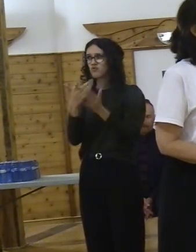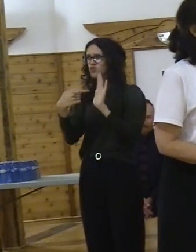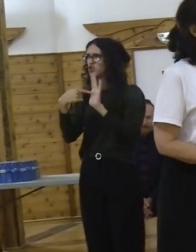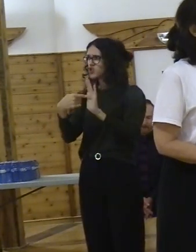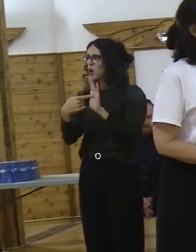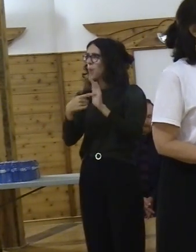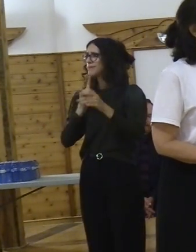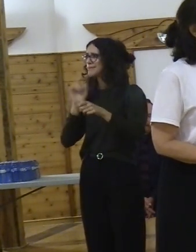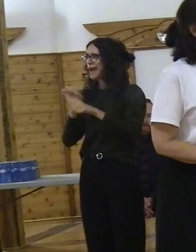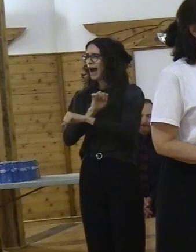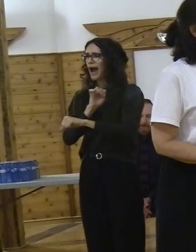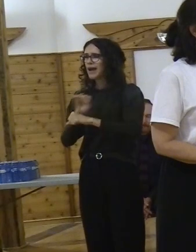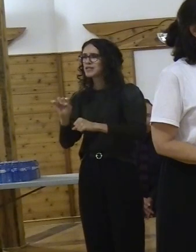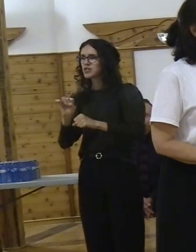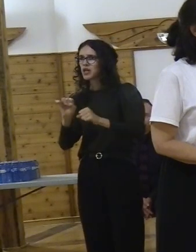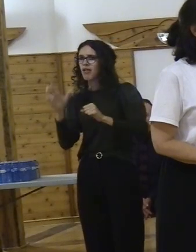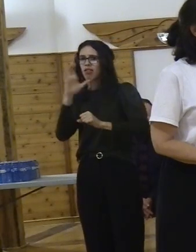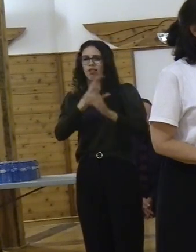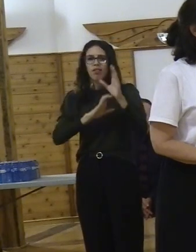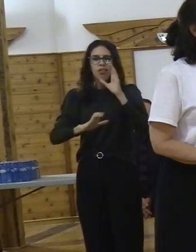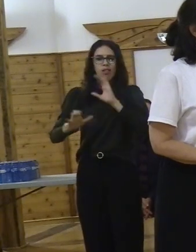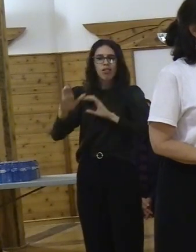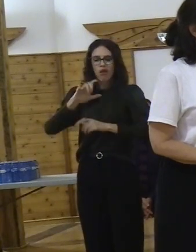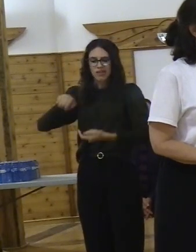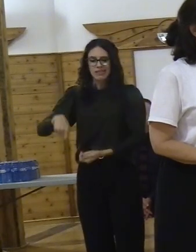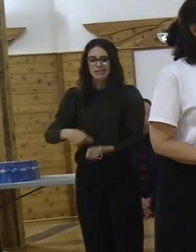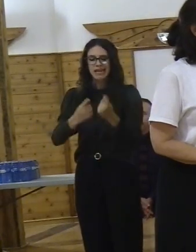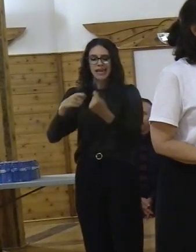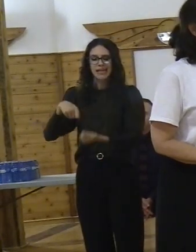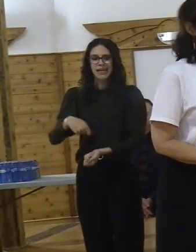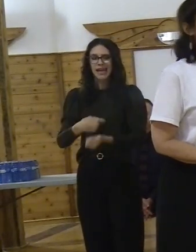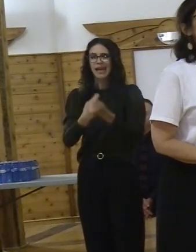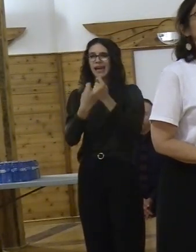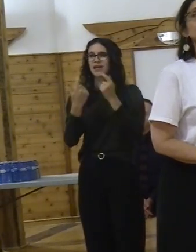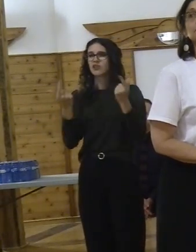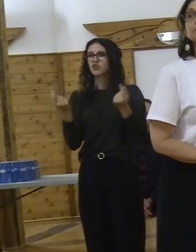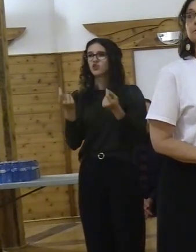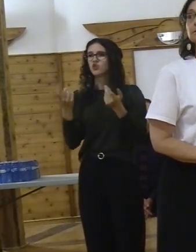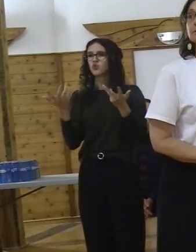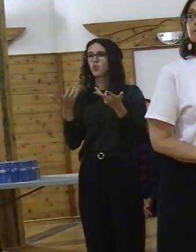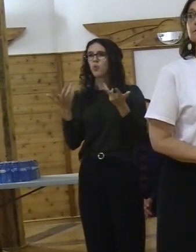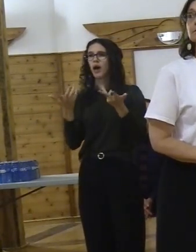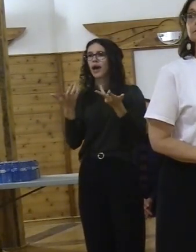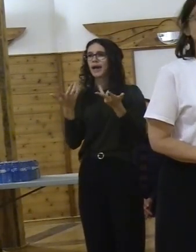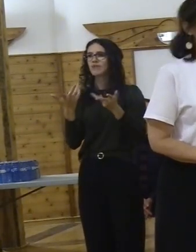And the only thing they were doing up there was just racing.